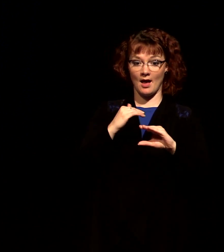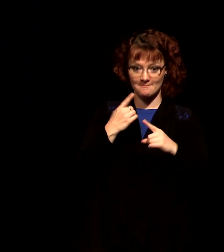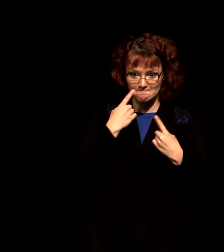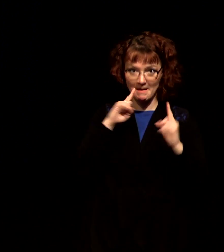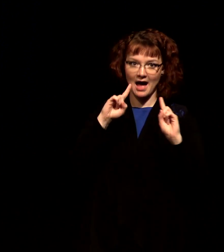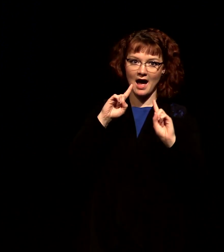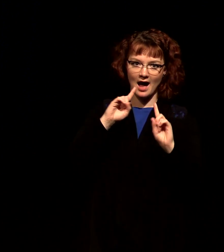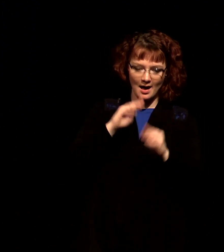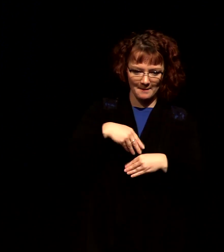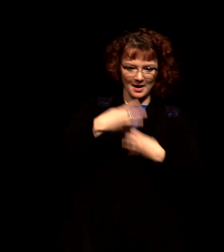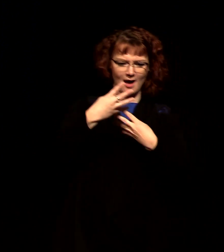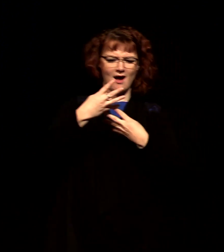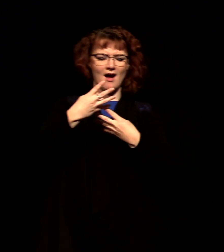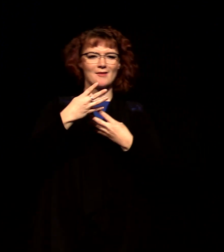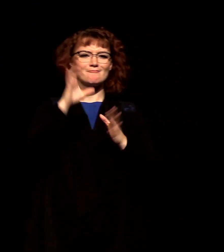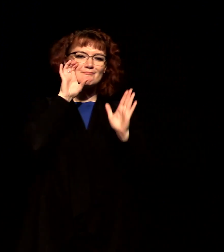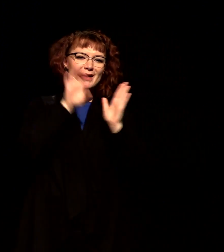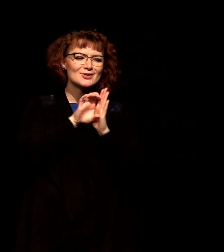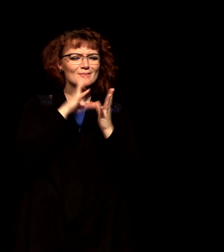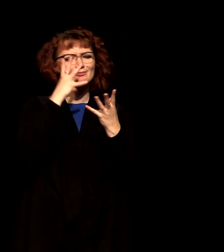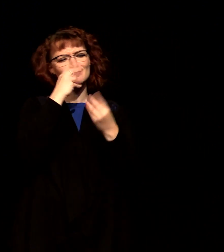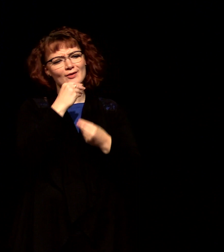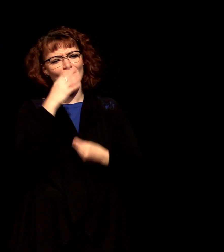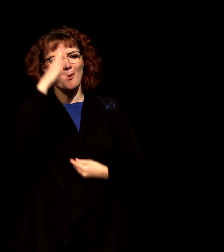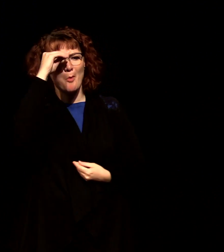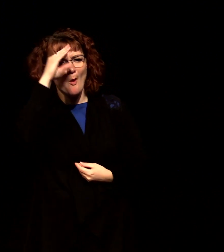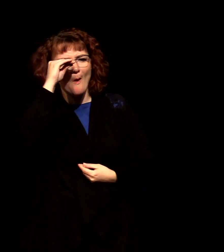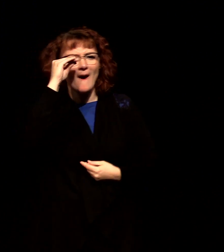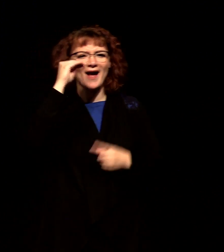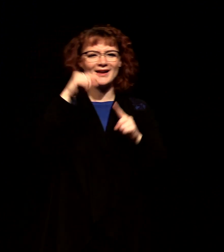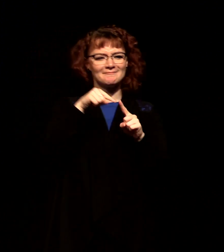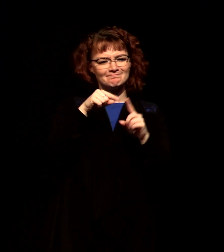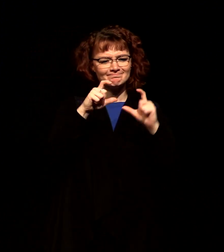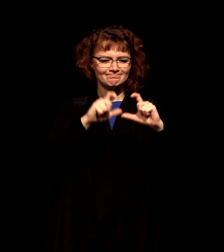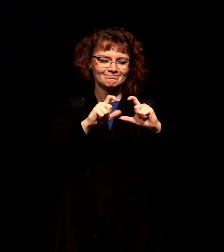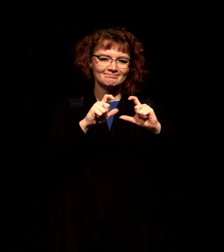fell in love immediately. But the part of the story that we